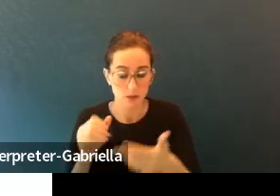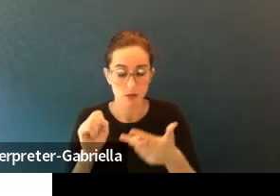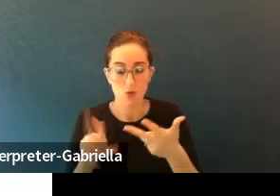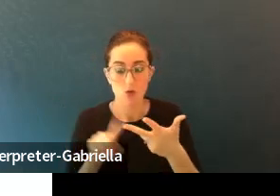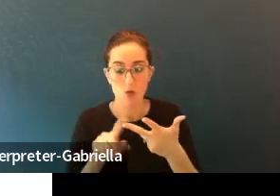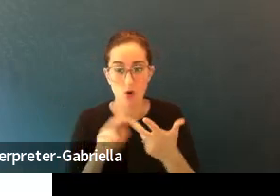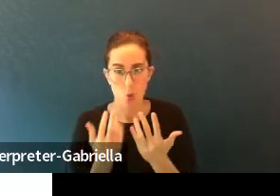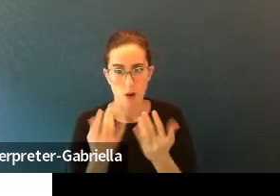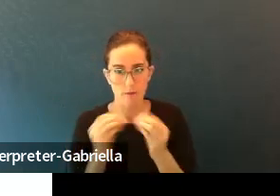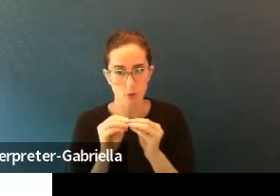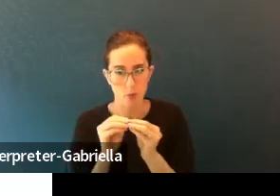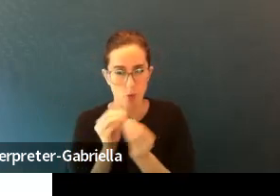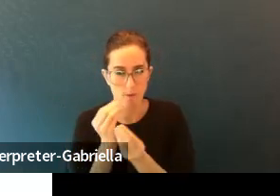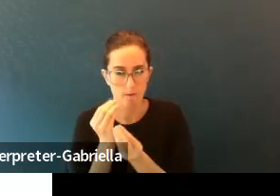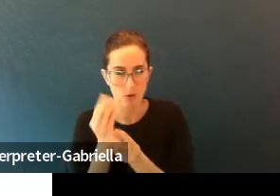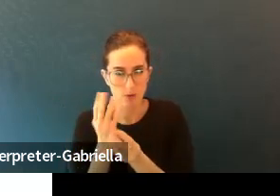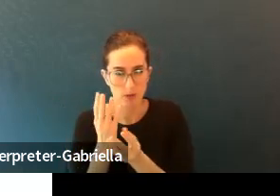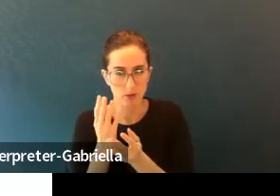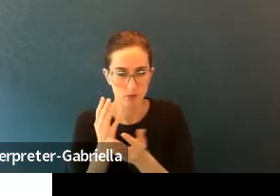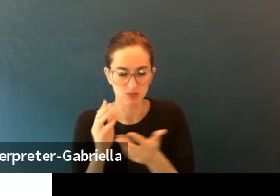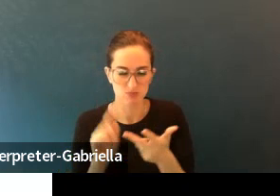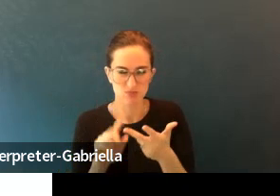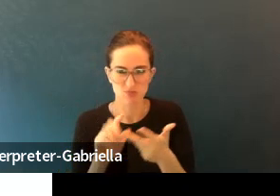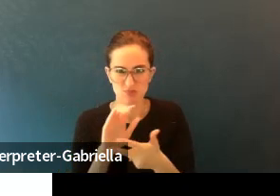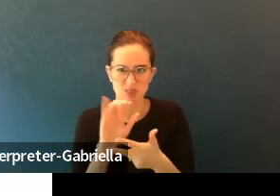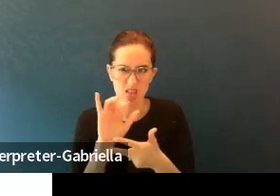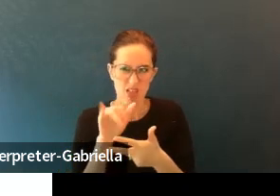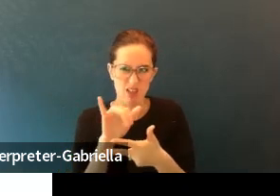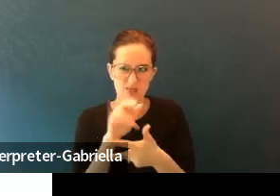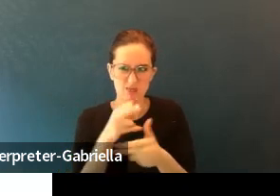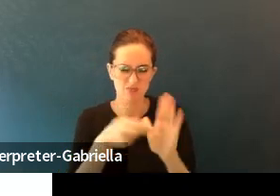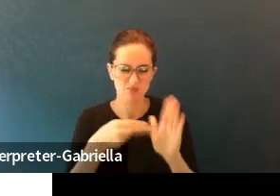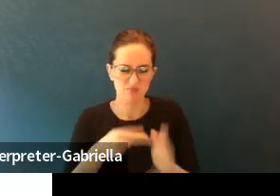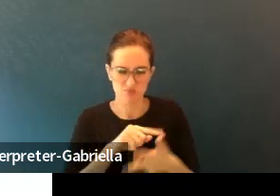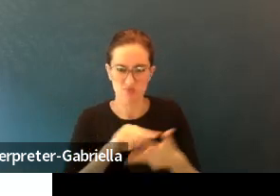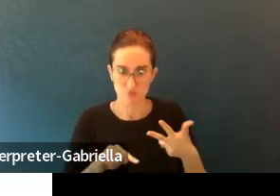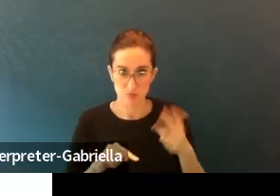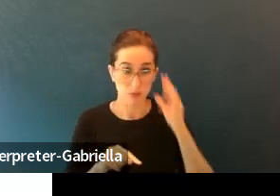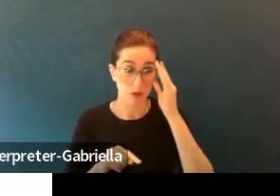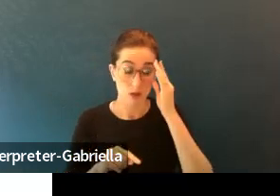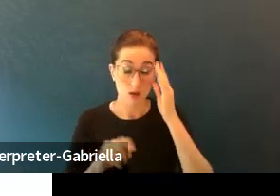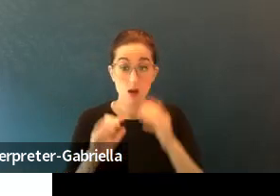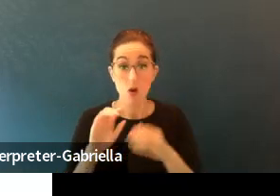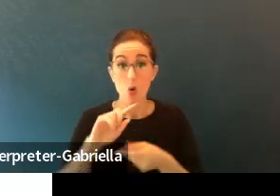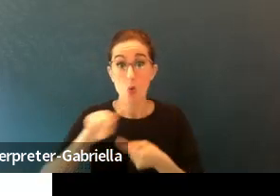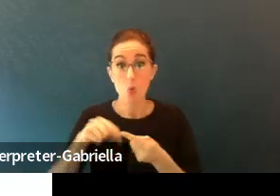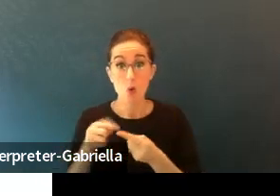And then at the end, when we've completed your request, we'll get a message and there'll be a little link